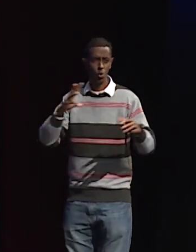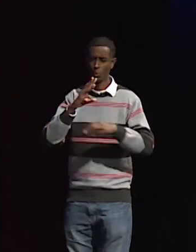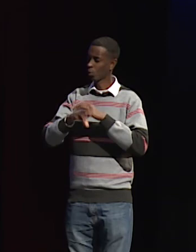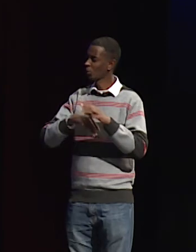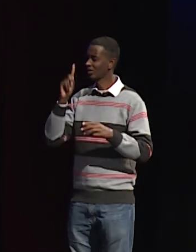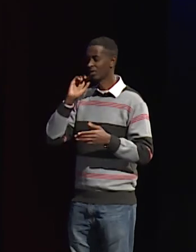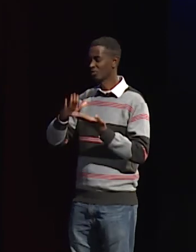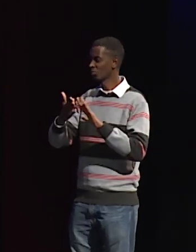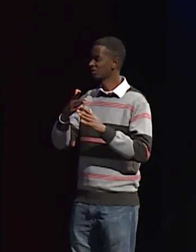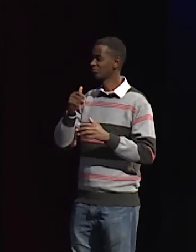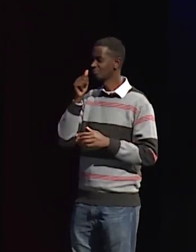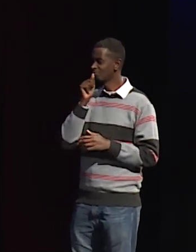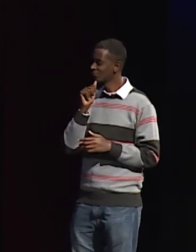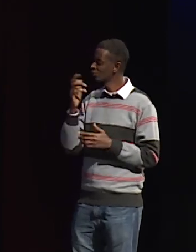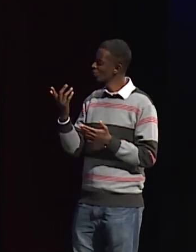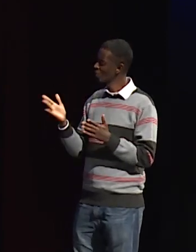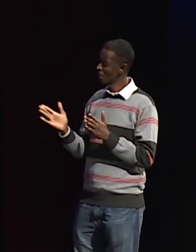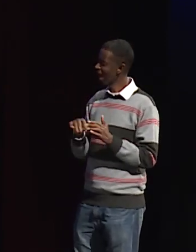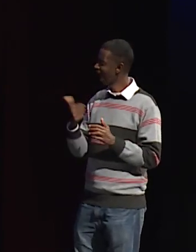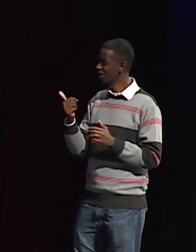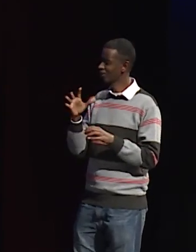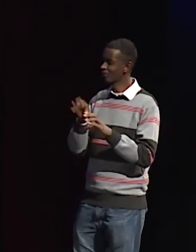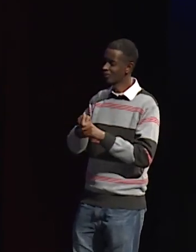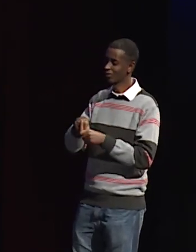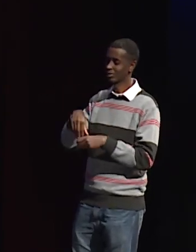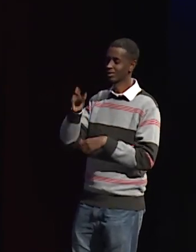Um, I know that you really need to work on the United States,